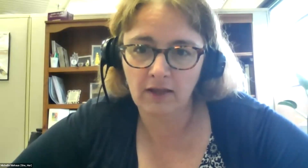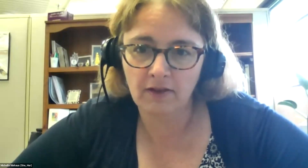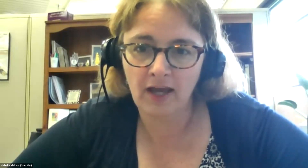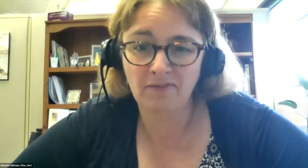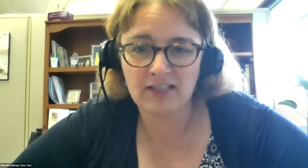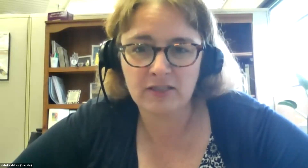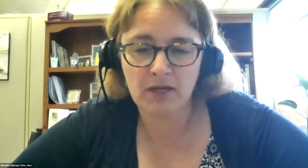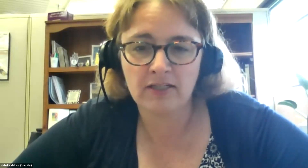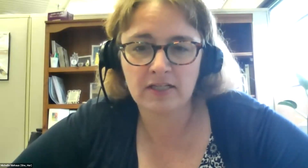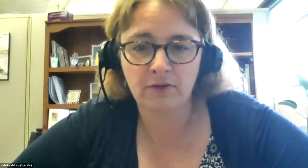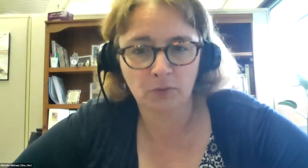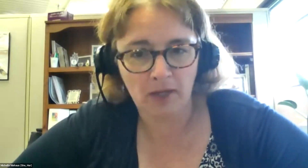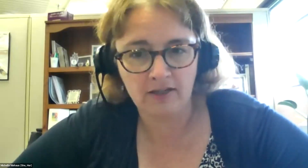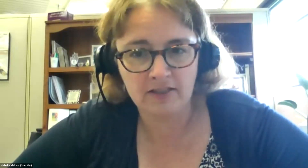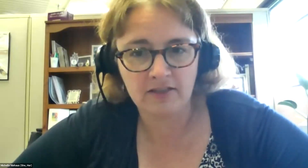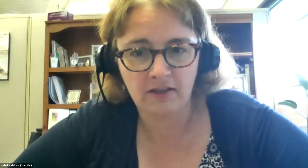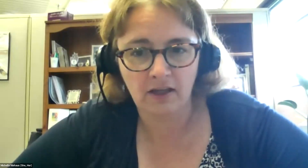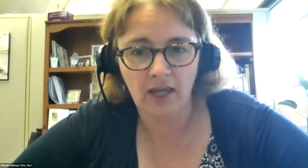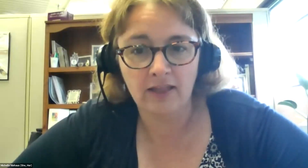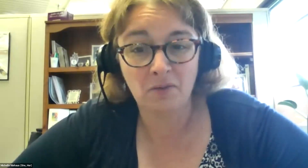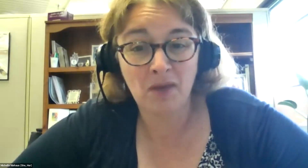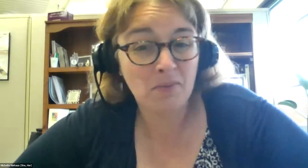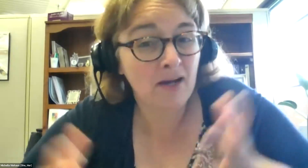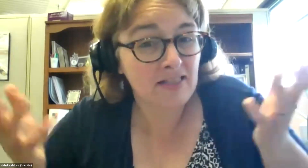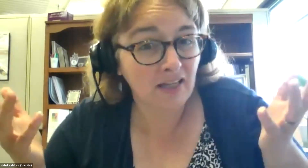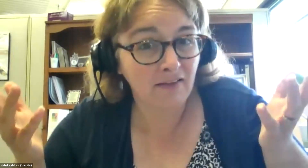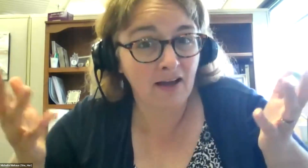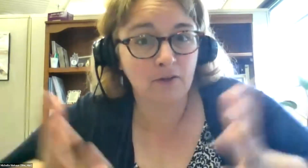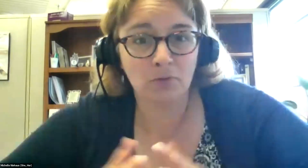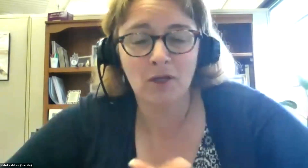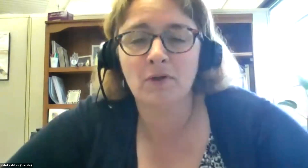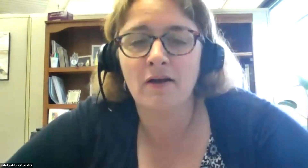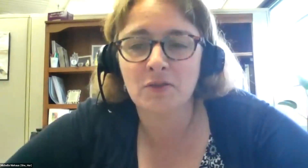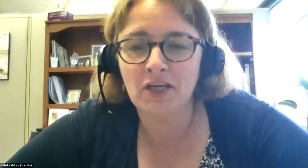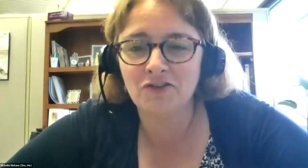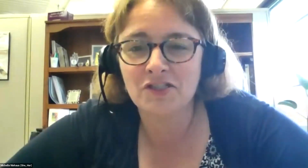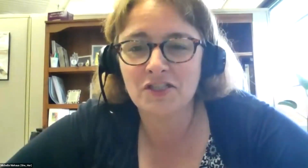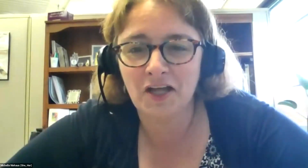LIKE THEY ARE BUILDING NEW COMMUNITIES AND THEY ARE ABLE TO HAVE